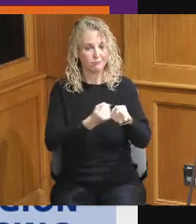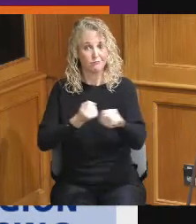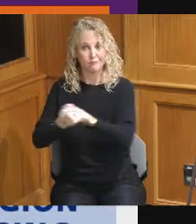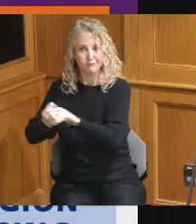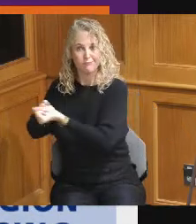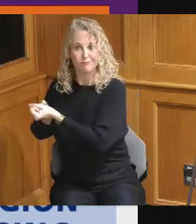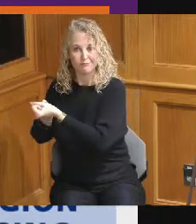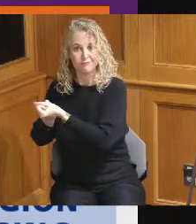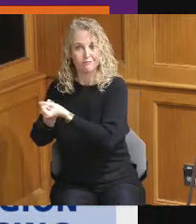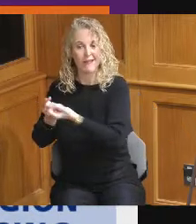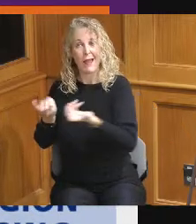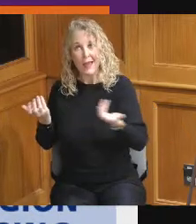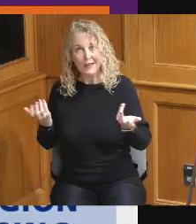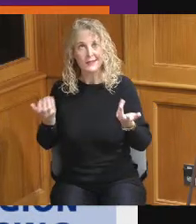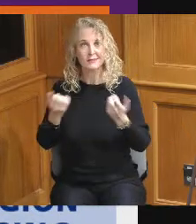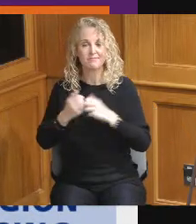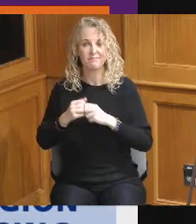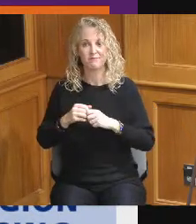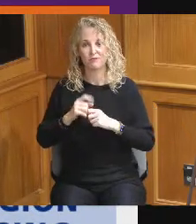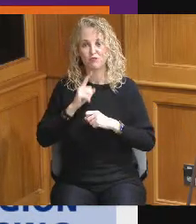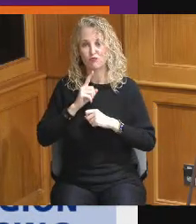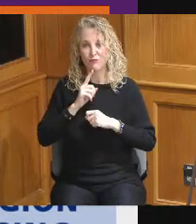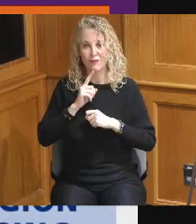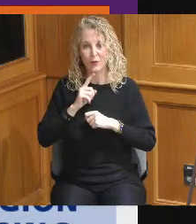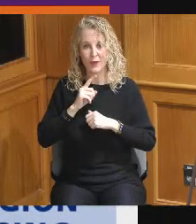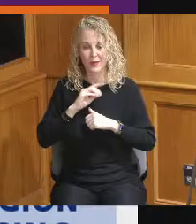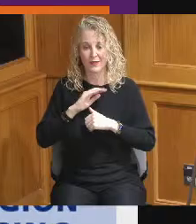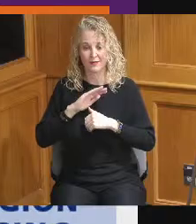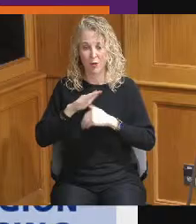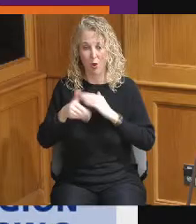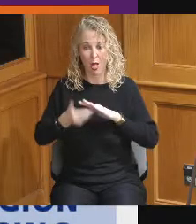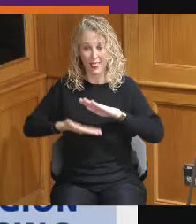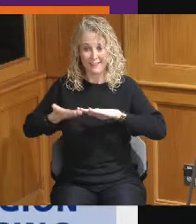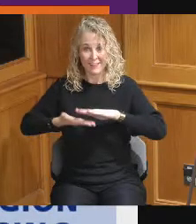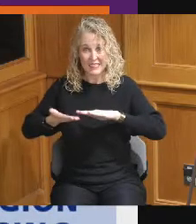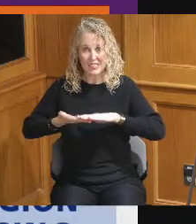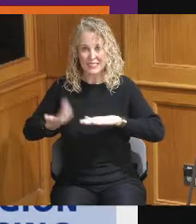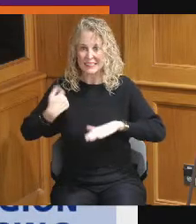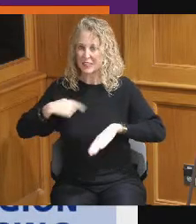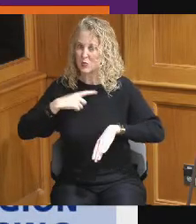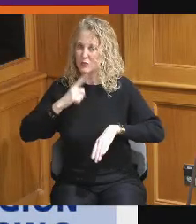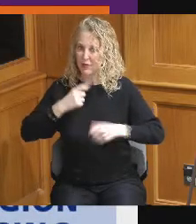we're sort of like maximizing the efficiency of each one of those three parties Investments so so